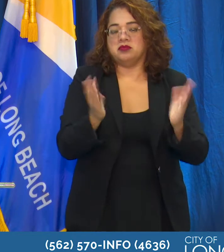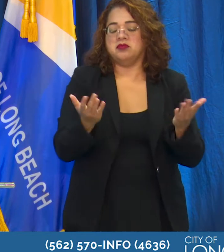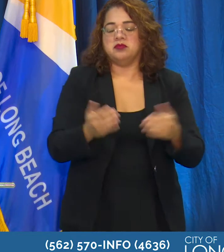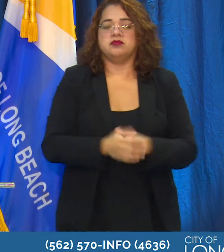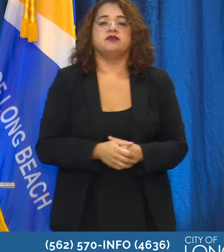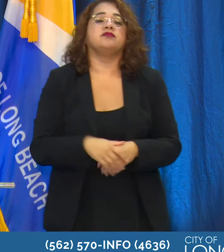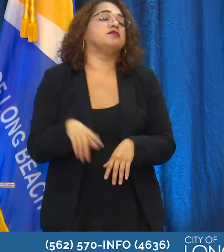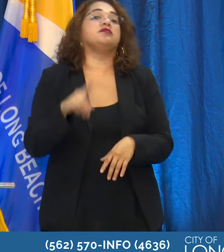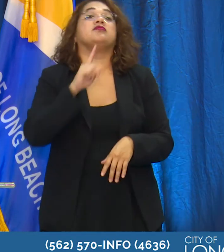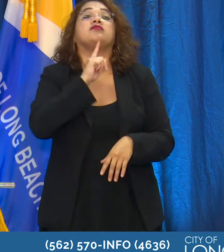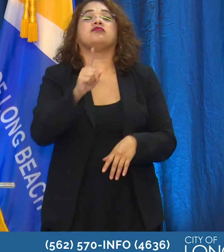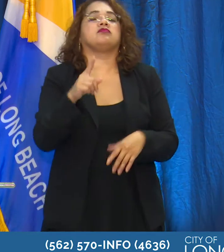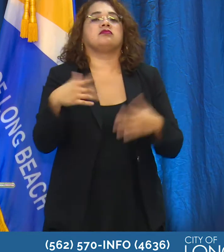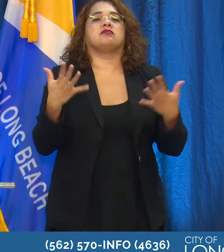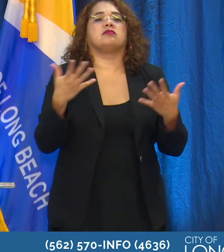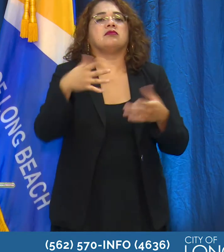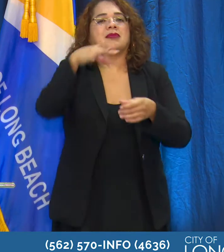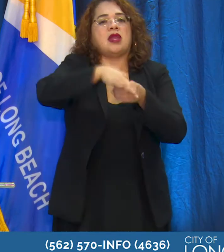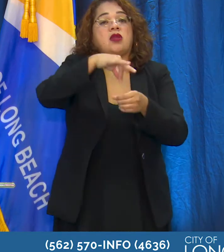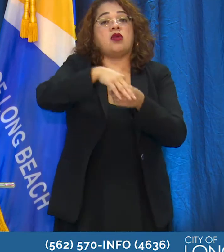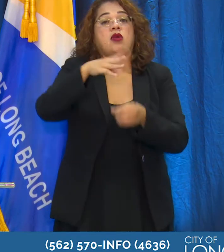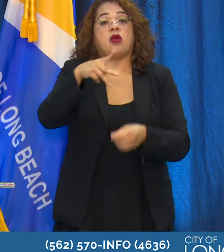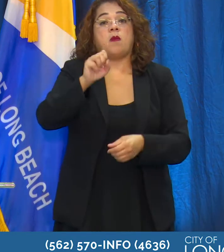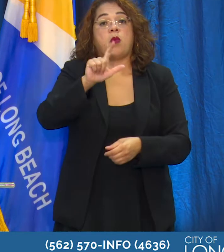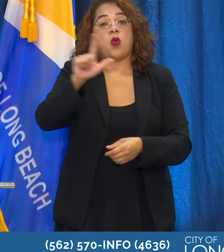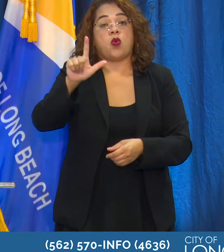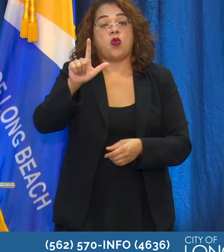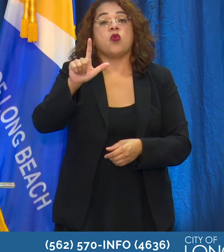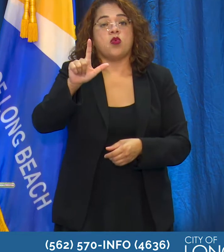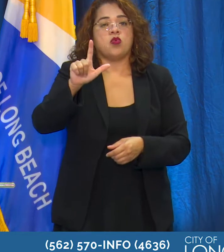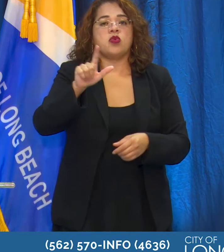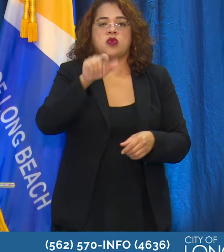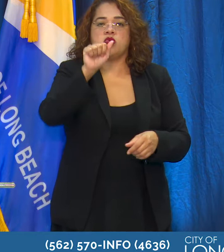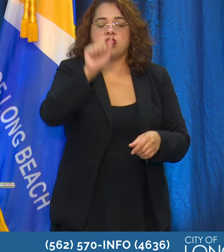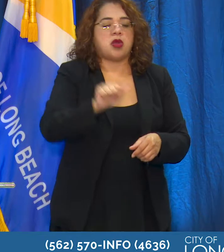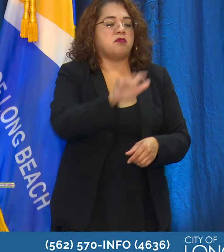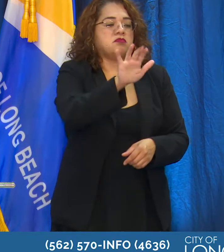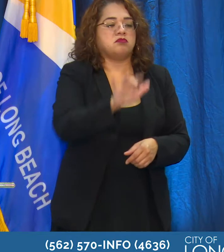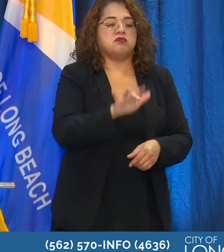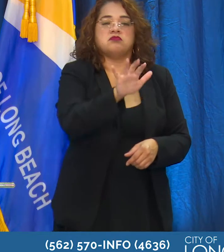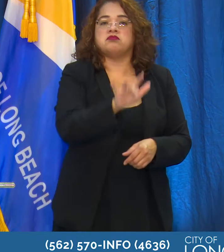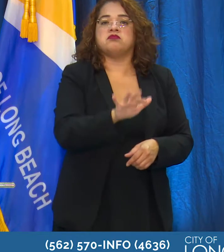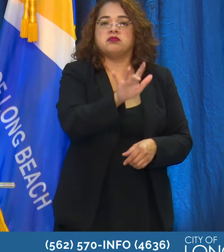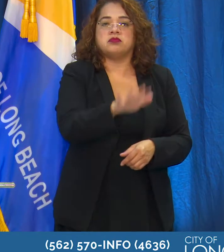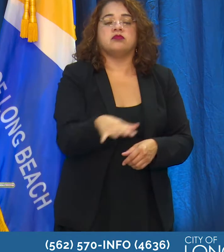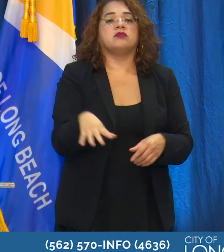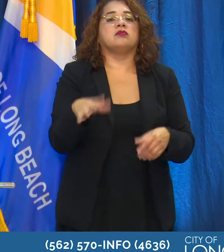It's equipped with electronic pollbooks, fully accessible ballot marking devices, and voting